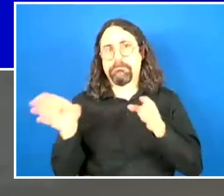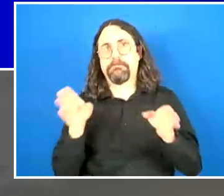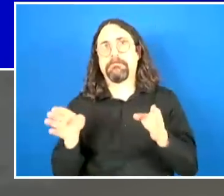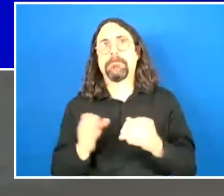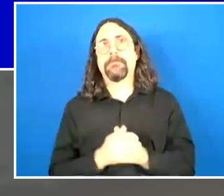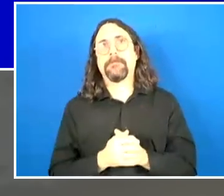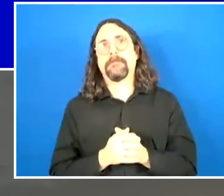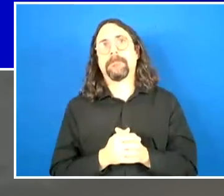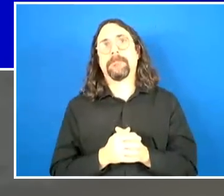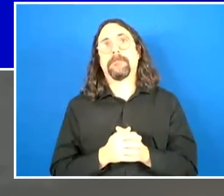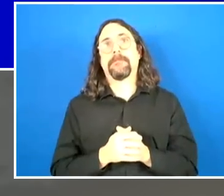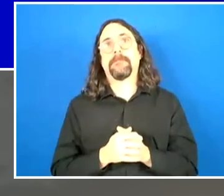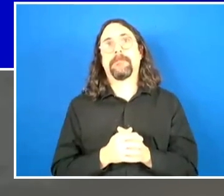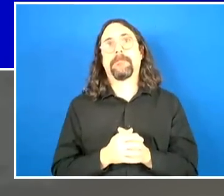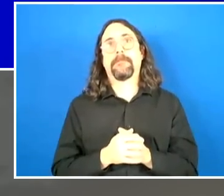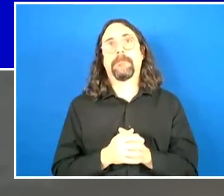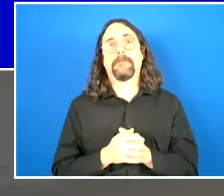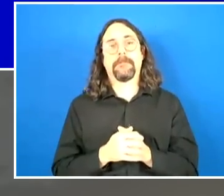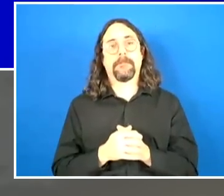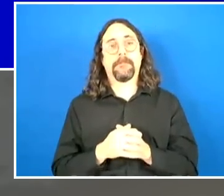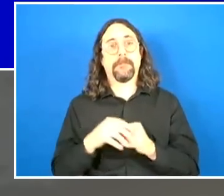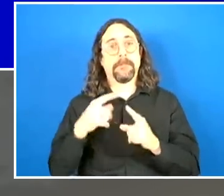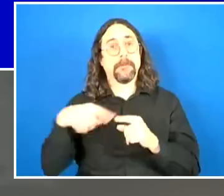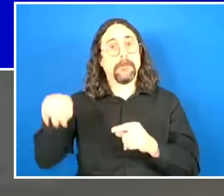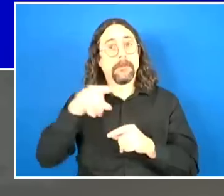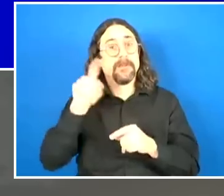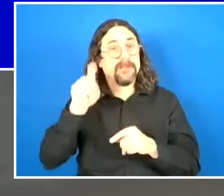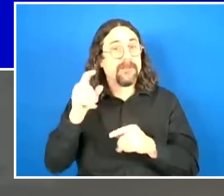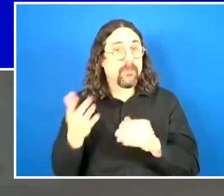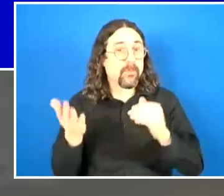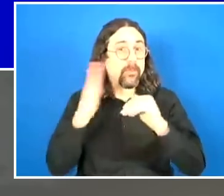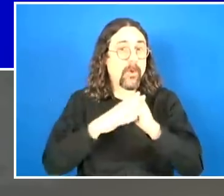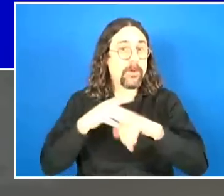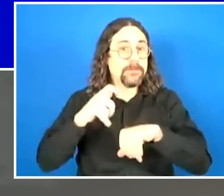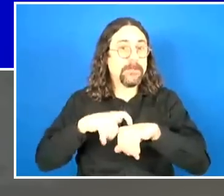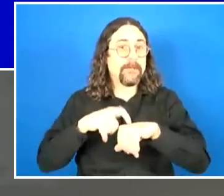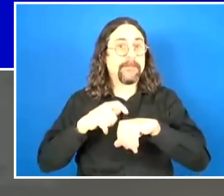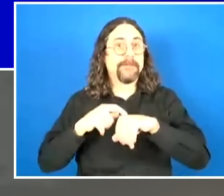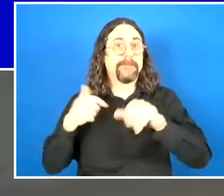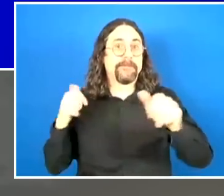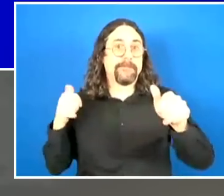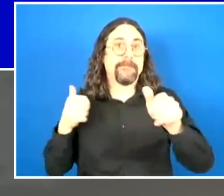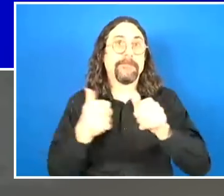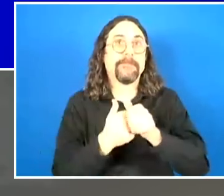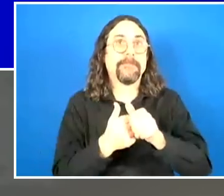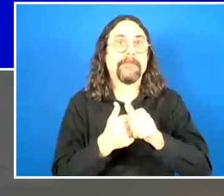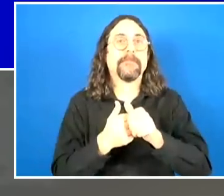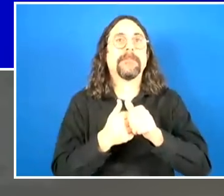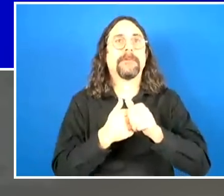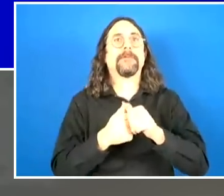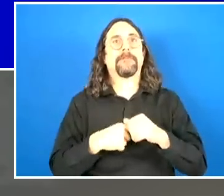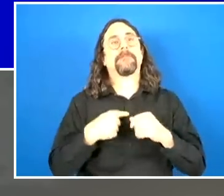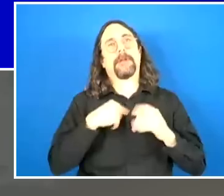TIME THERE WILL BE A COURSE IN PROGRESS DESIGNATION THAT ALWLOS THEM TO